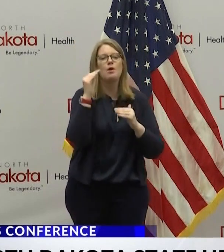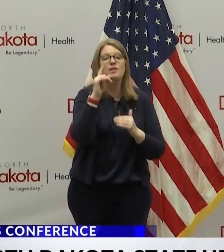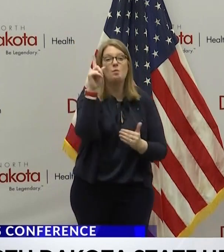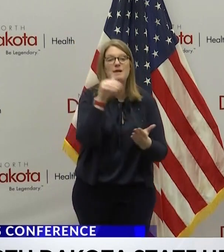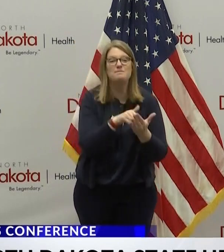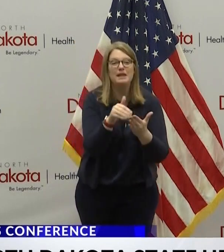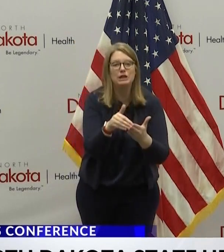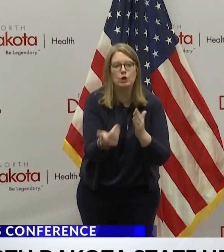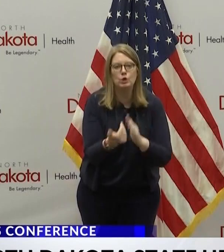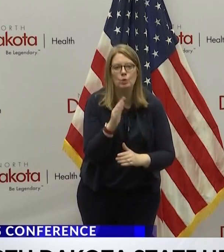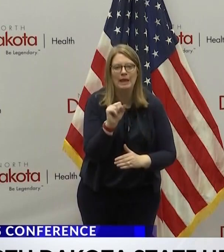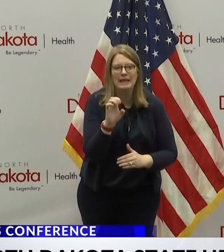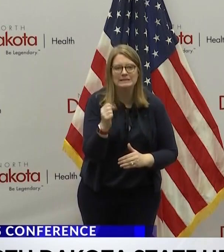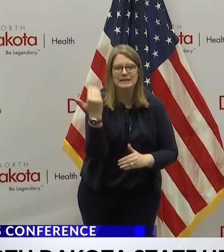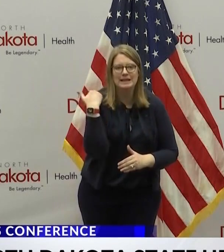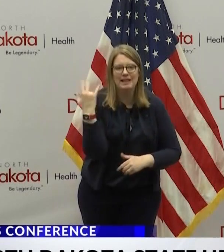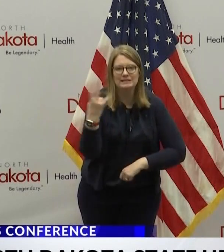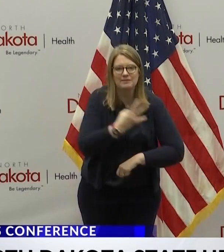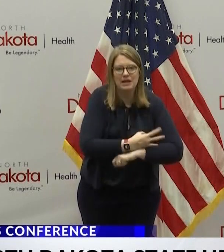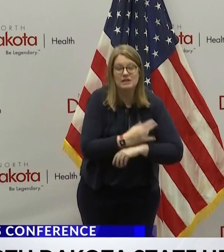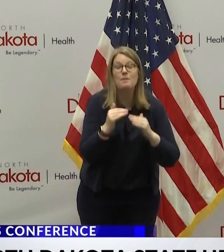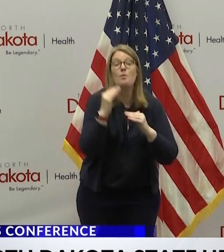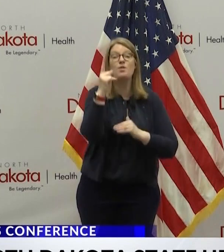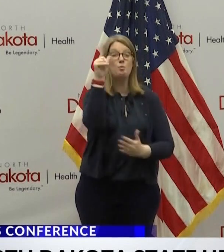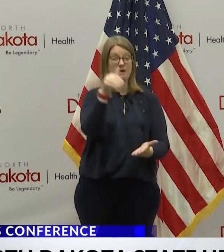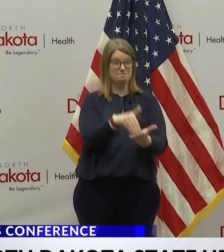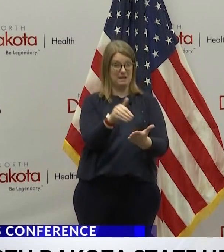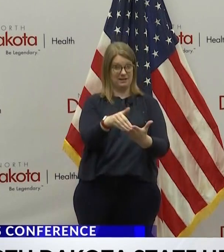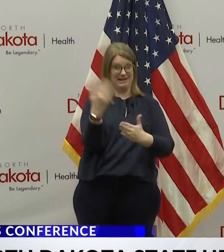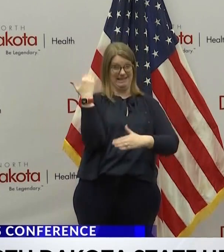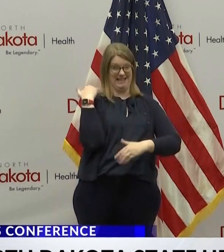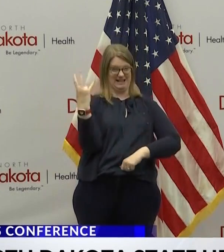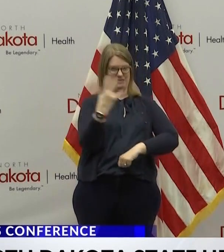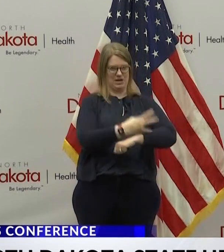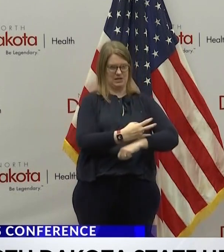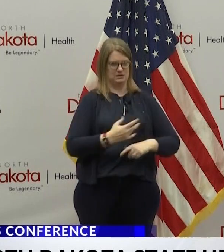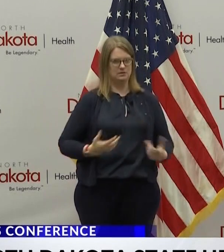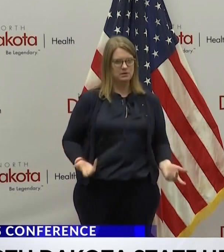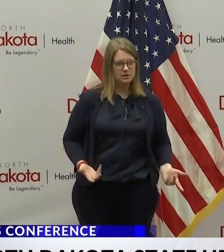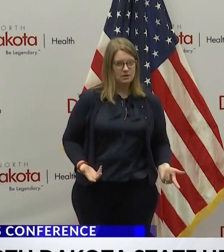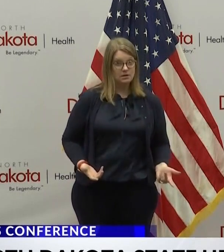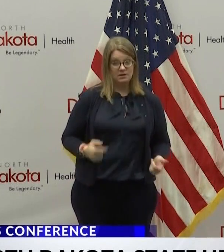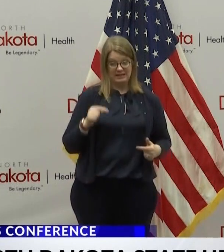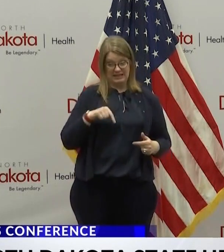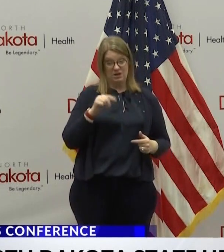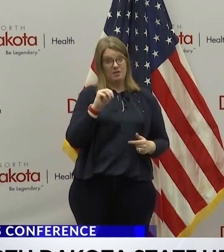STATES. SAY LET'S TRAVEL SOMEPLACE ELSE. THERE HAVE BEEN MORE THAN A MILL